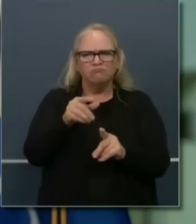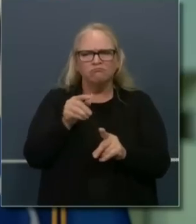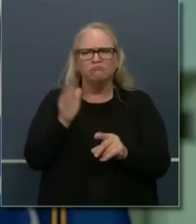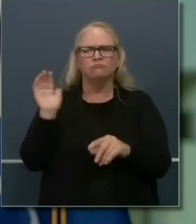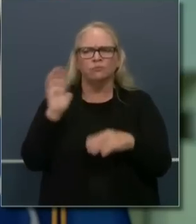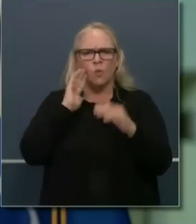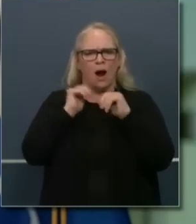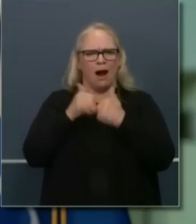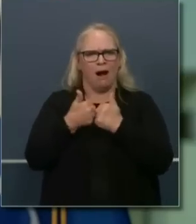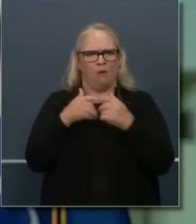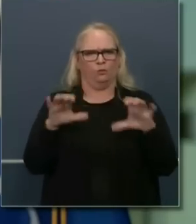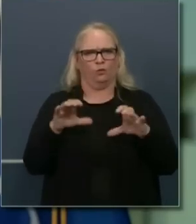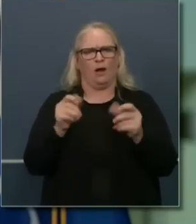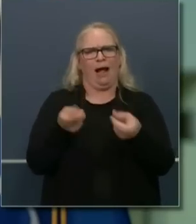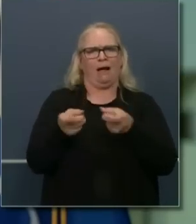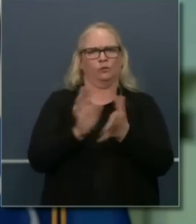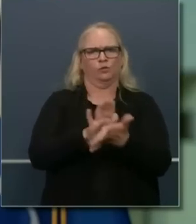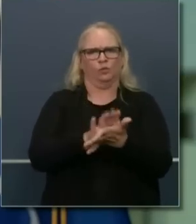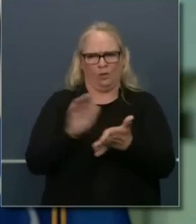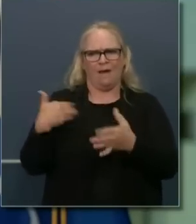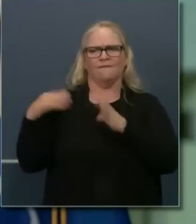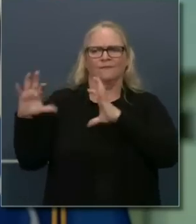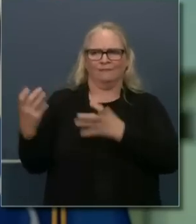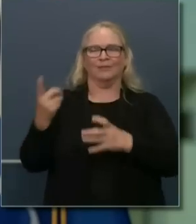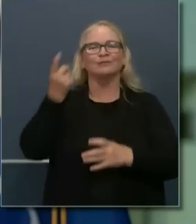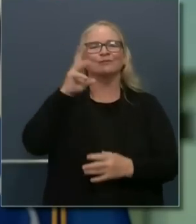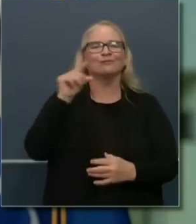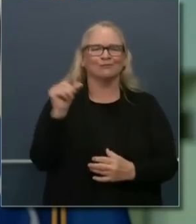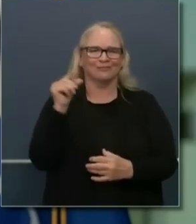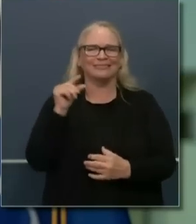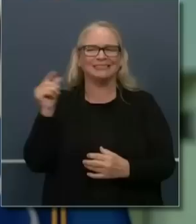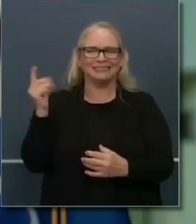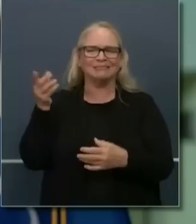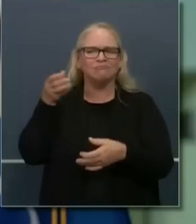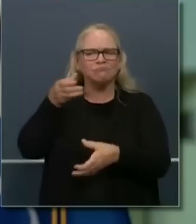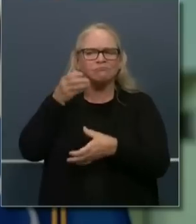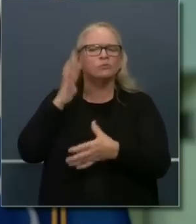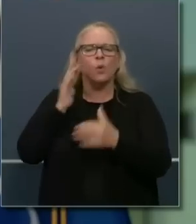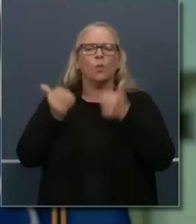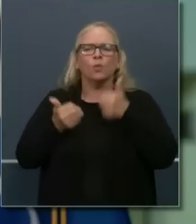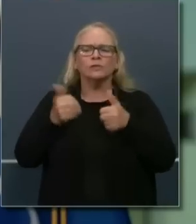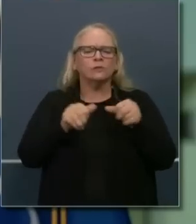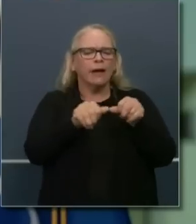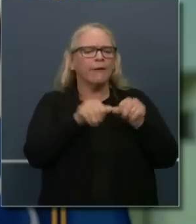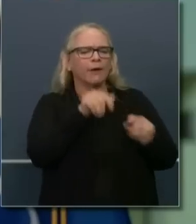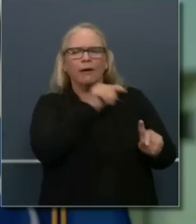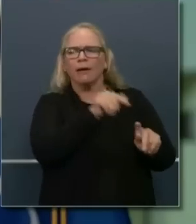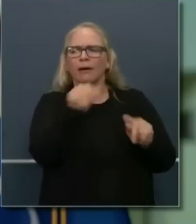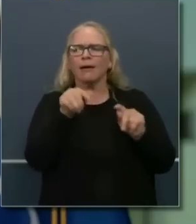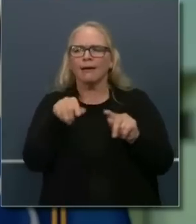FORCE, THE REASON WE RECONSTITUTED A NEW FOCUS AND DR. GALLY MAKING THAT PRESENTATION LAST TUESDAY WAS